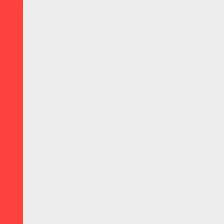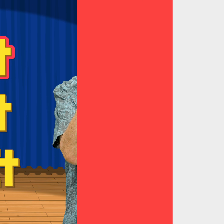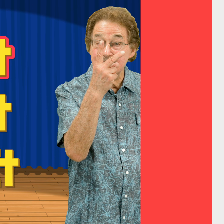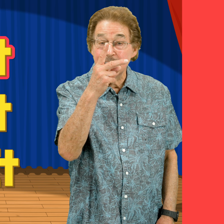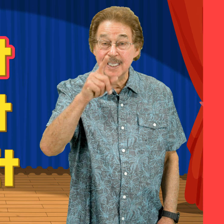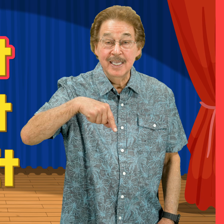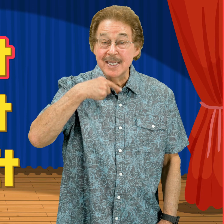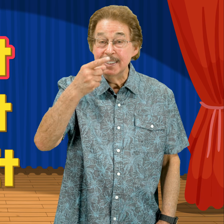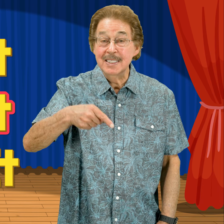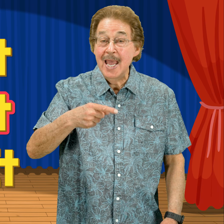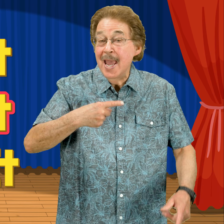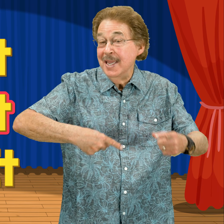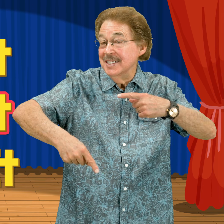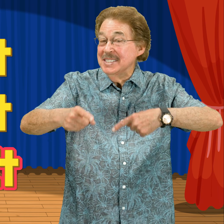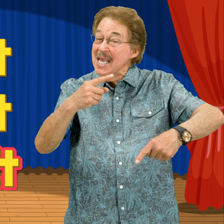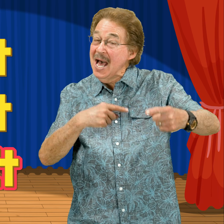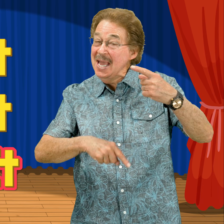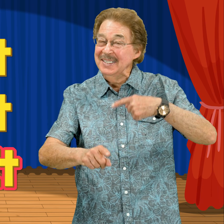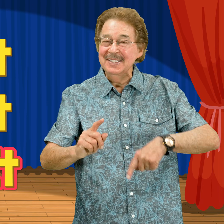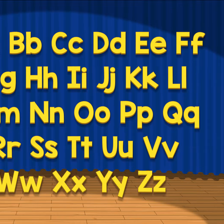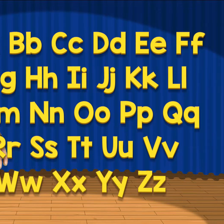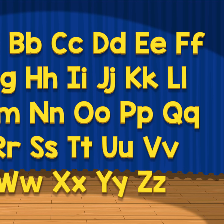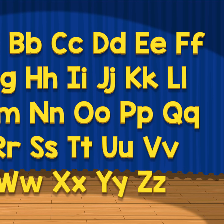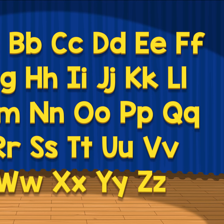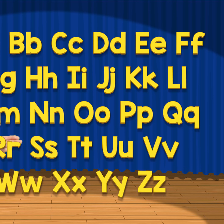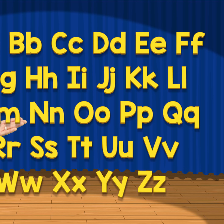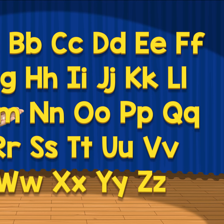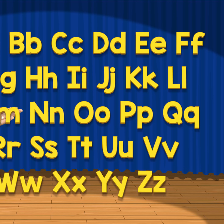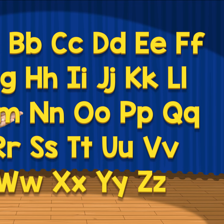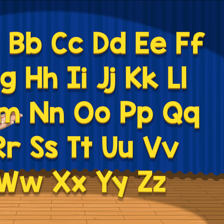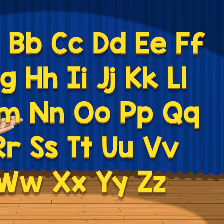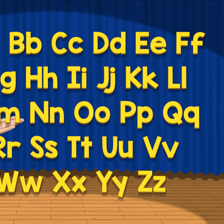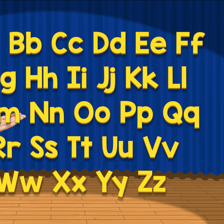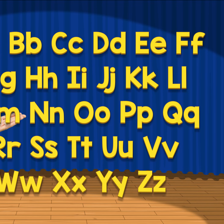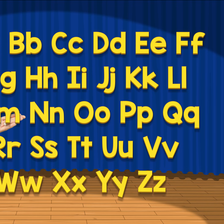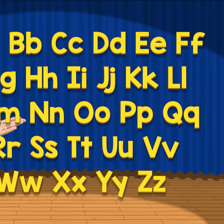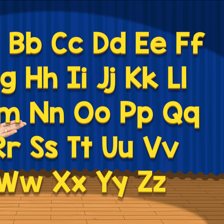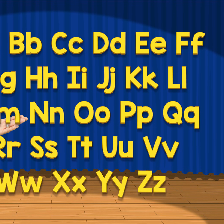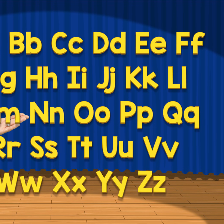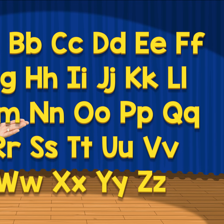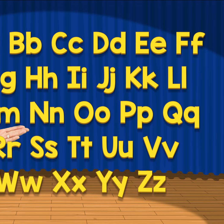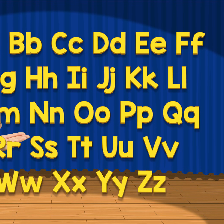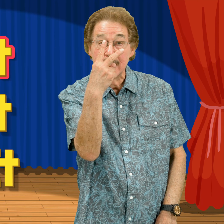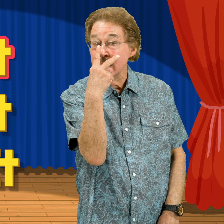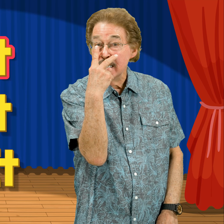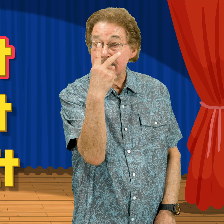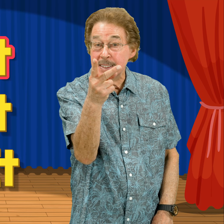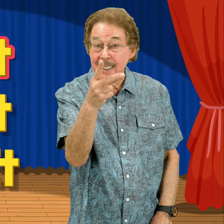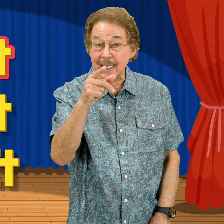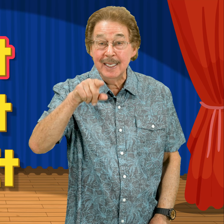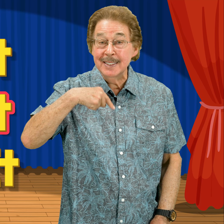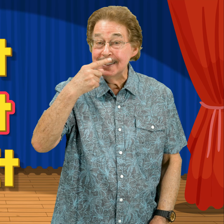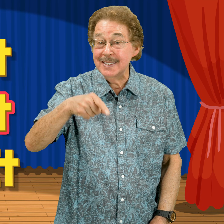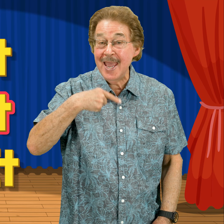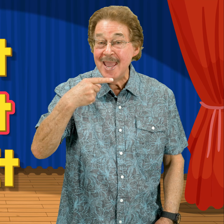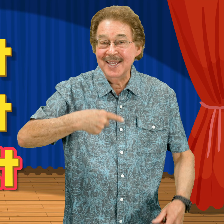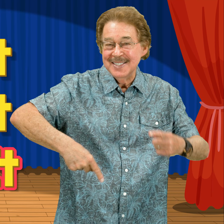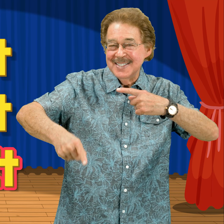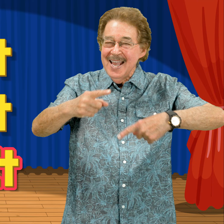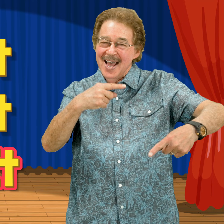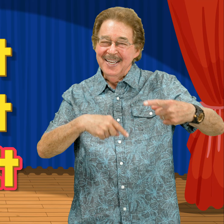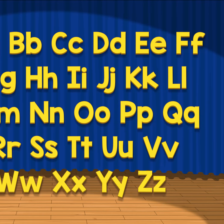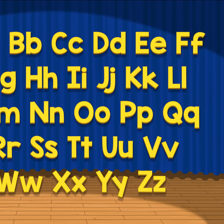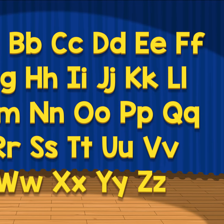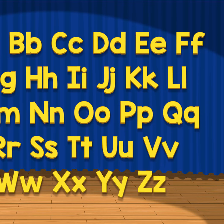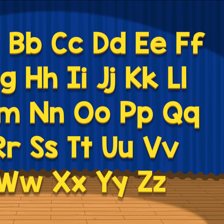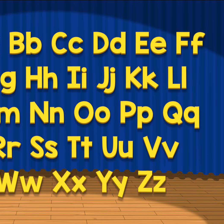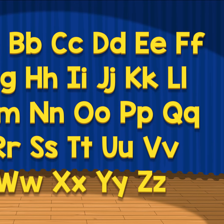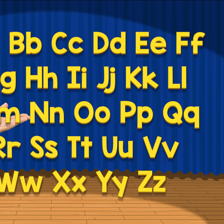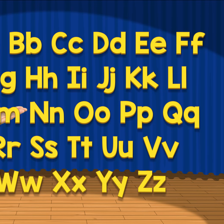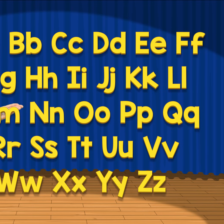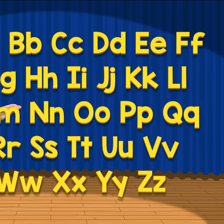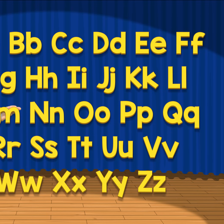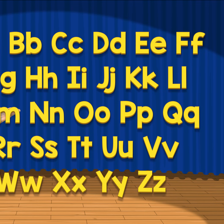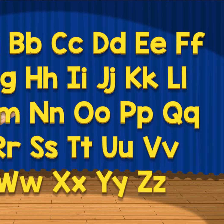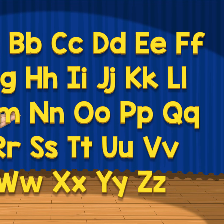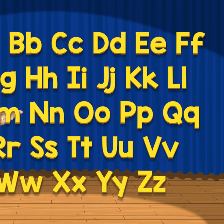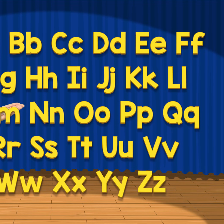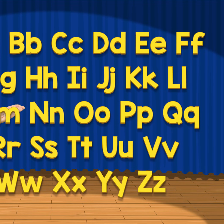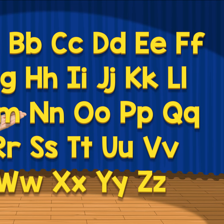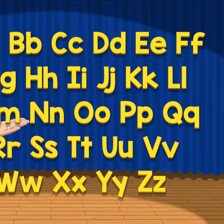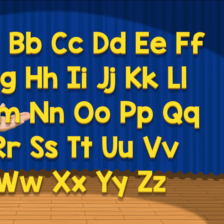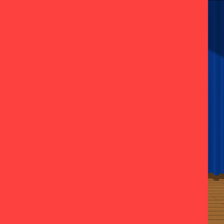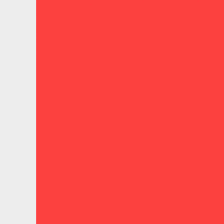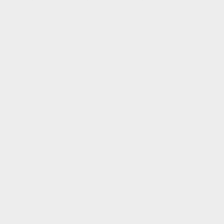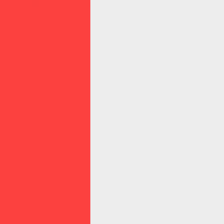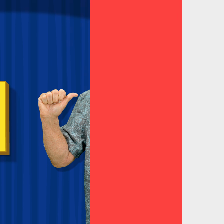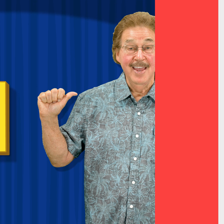See it, Say it, Sign it The letters of the alphabet